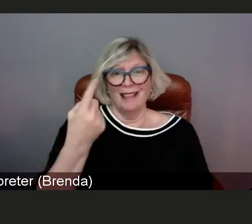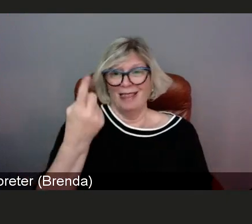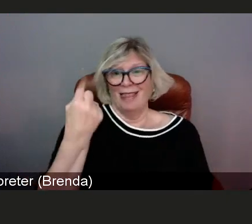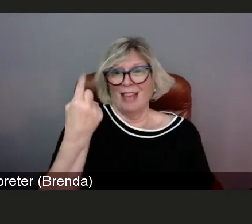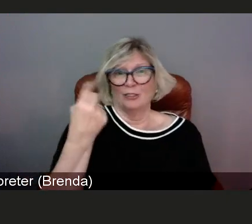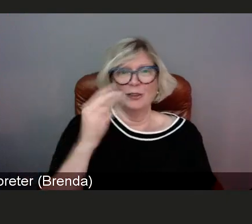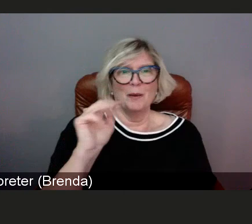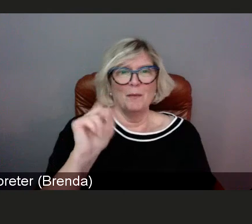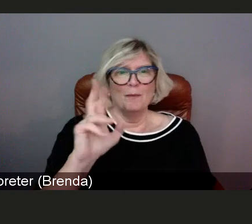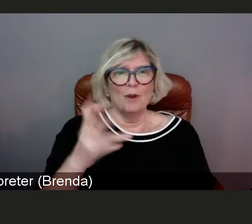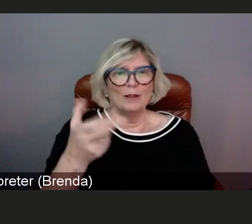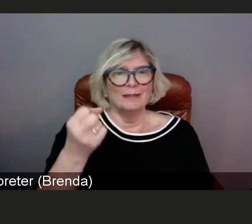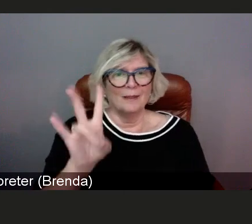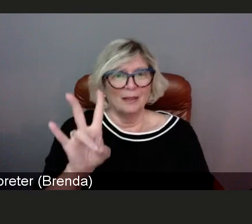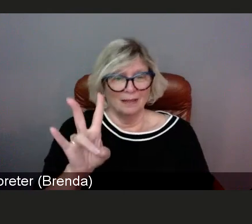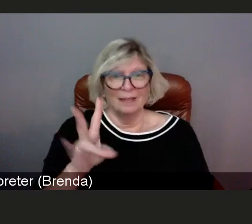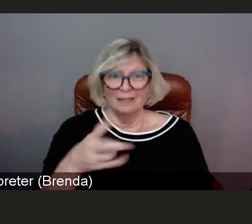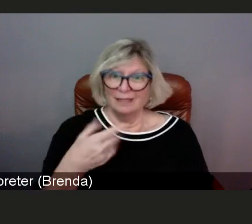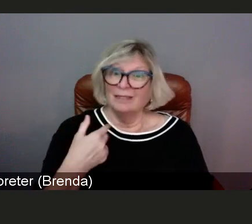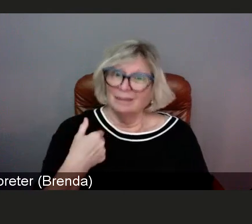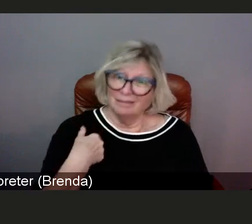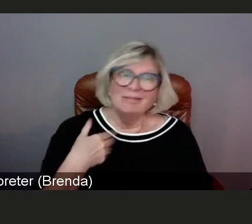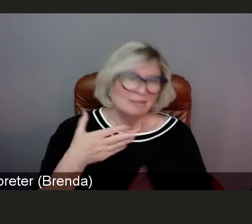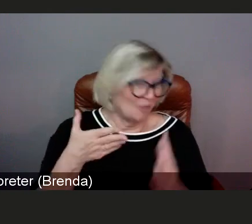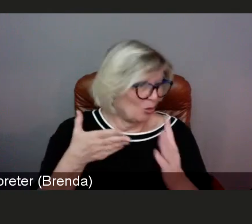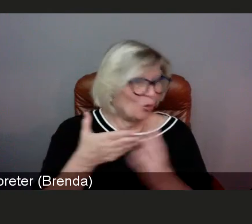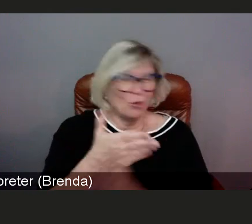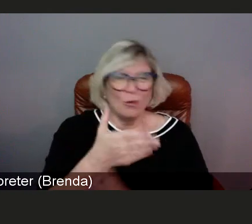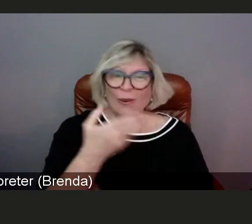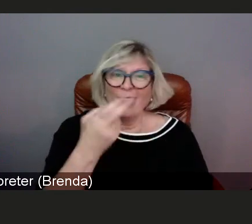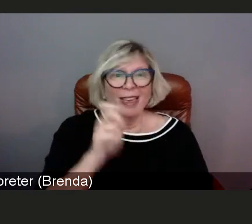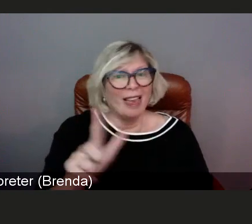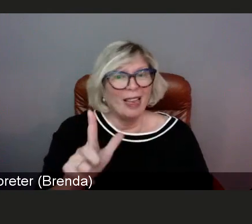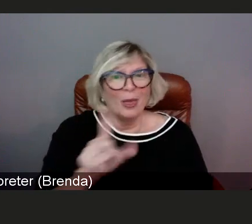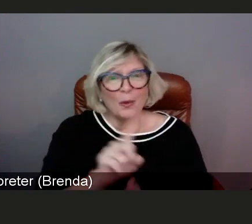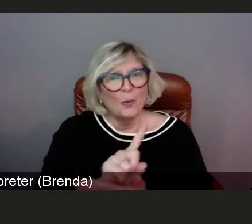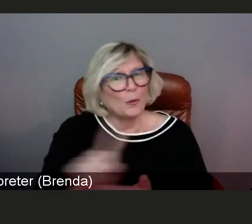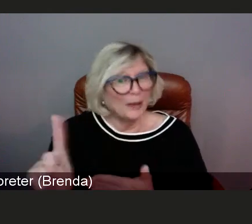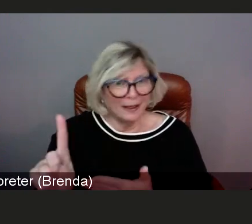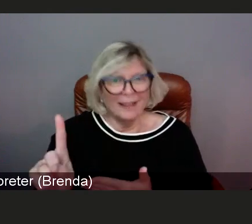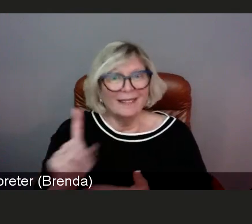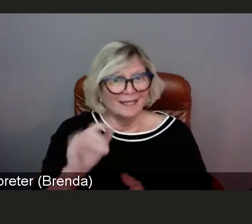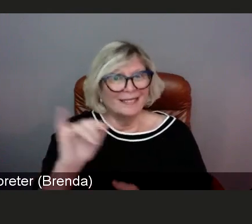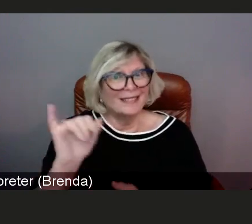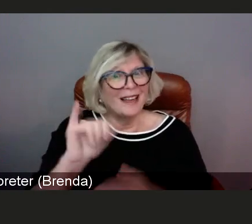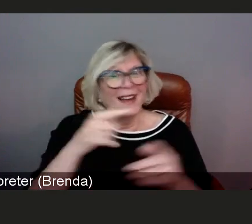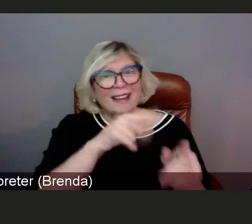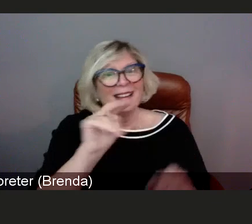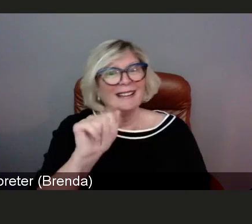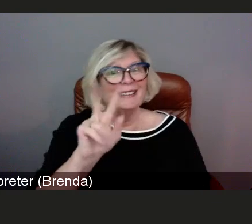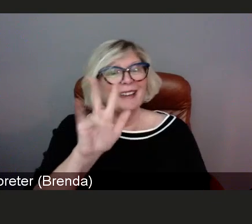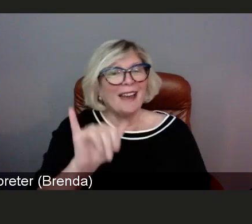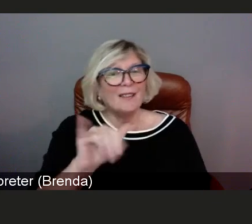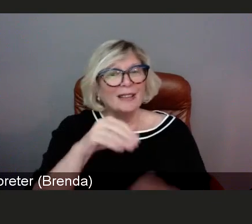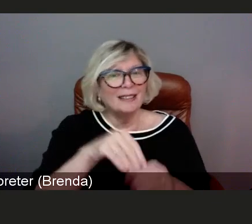have in some ways been through that crucible as, it's been a very difficult year of change for me